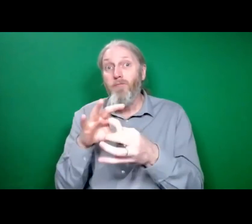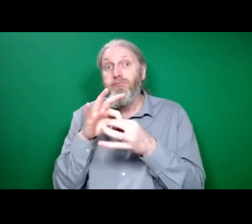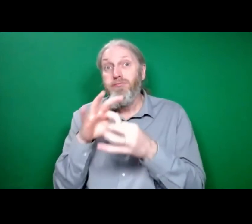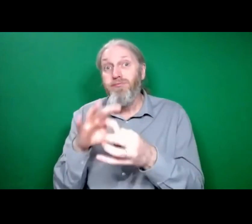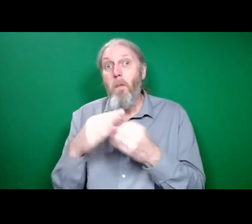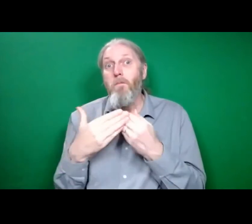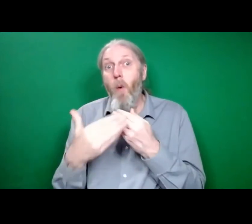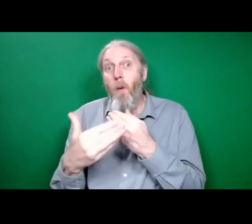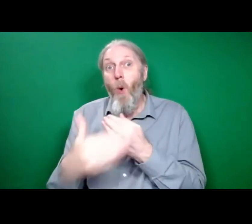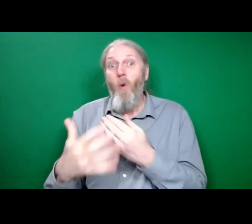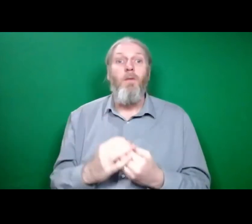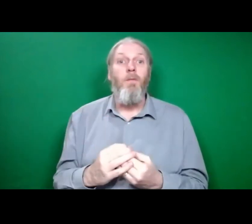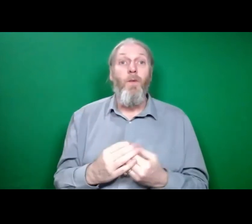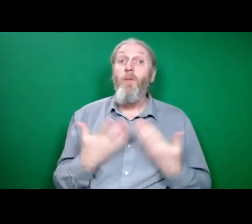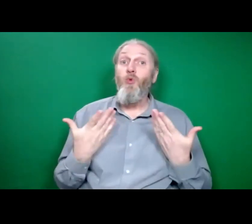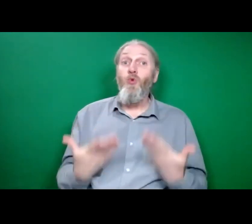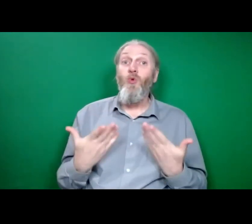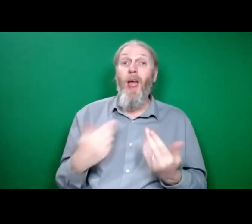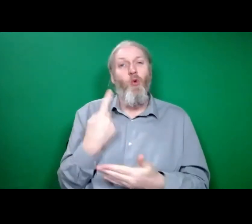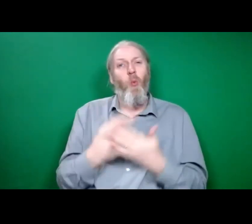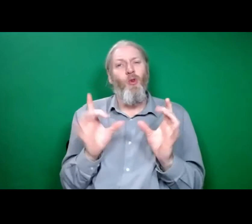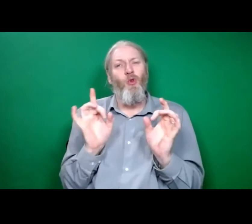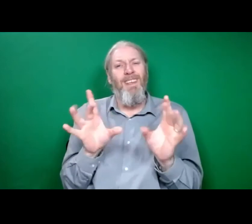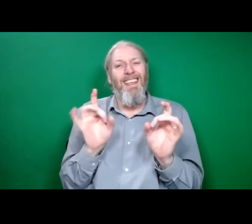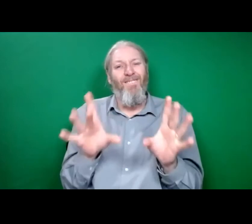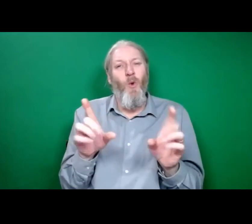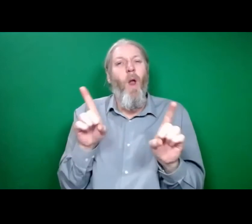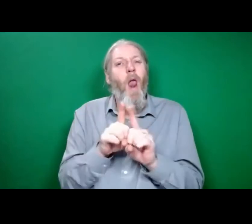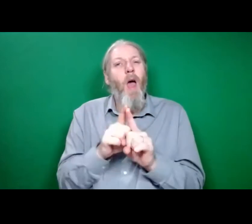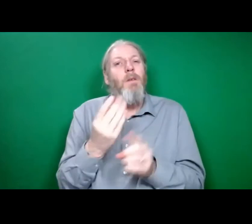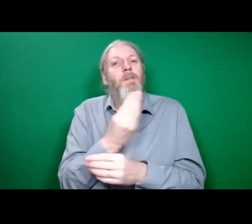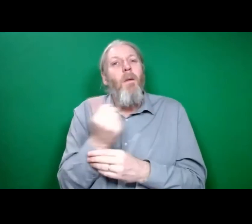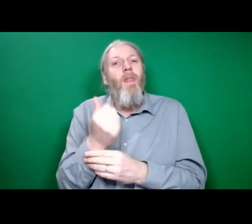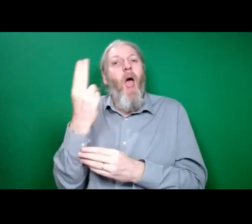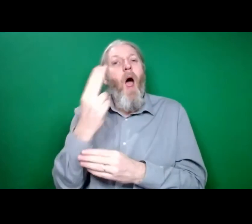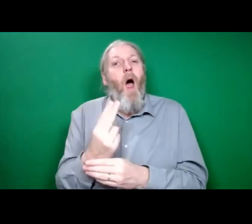get technical about it -- but there are processes which are being brought in at the highest governmental level